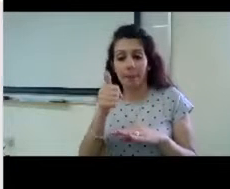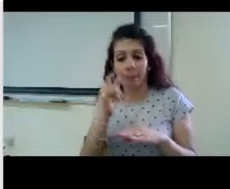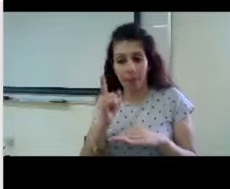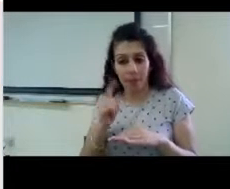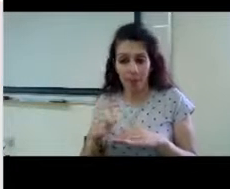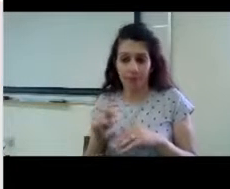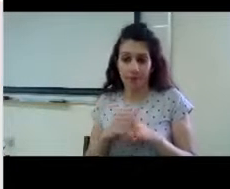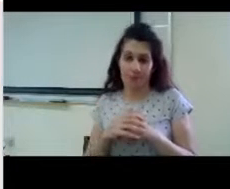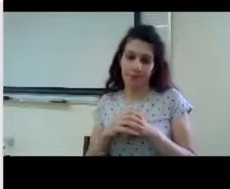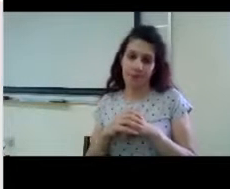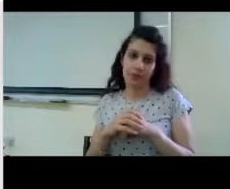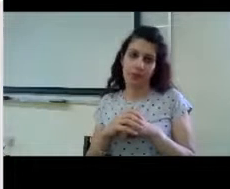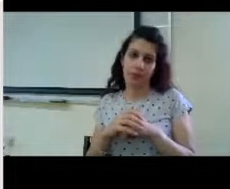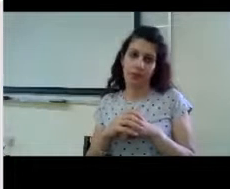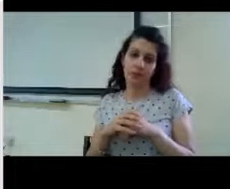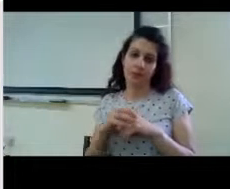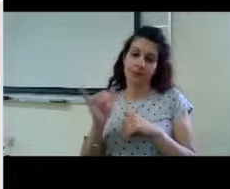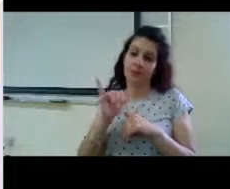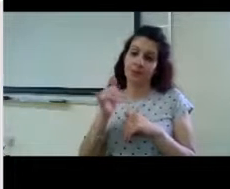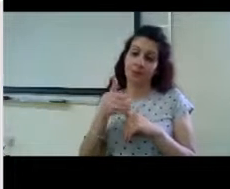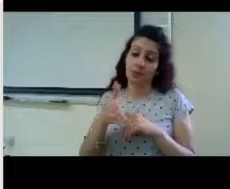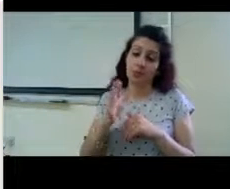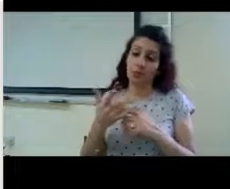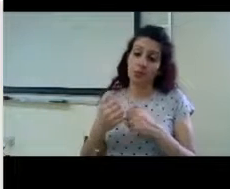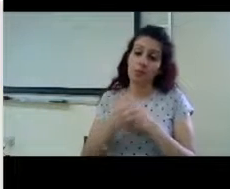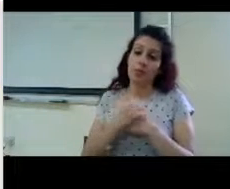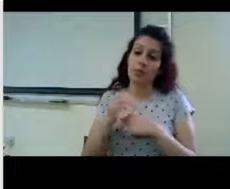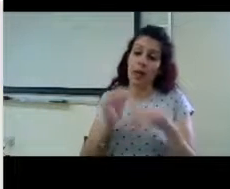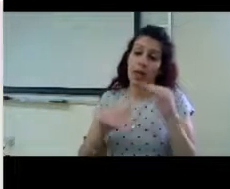materials where there are no where there is no access to internet that they have